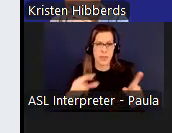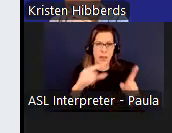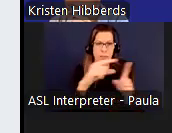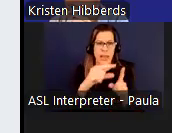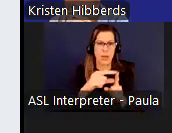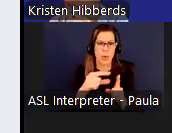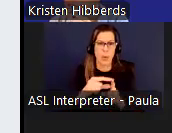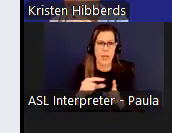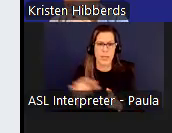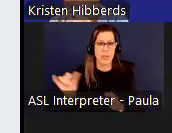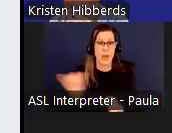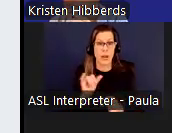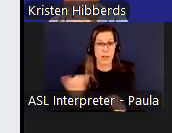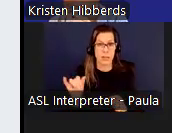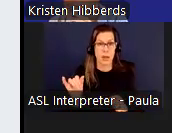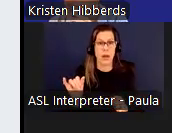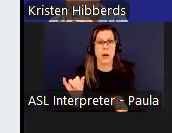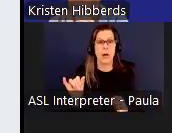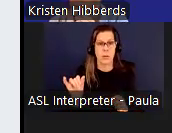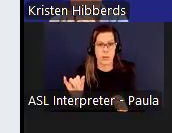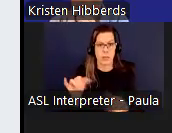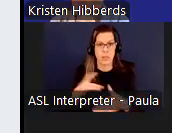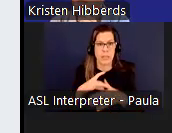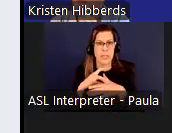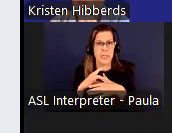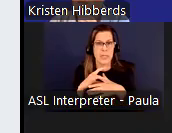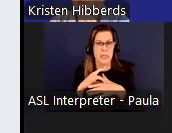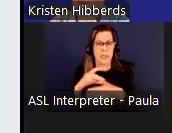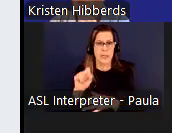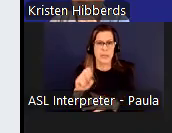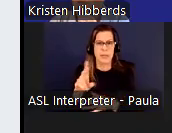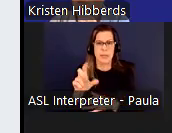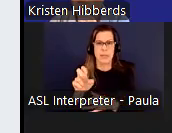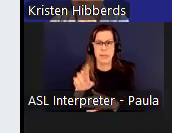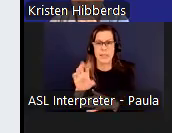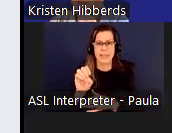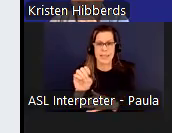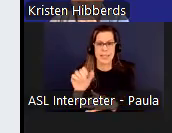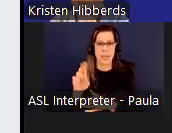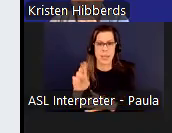Also substance and substance abuse and alcohol abuse is not always visual until